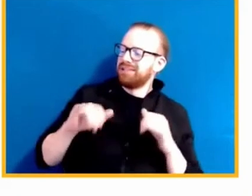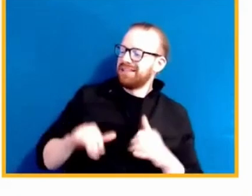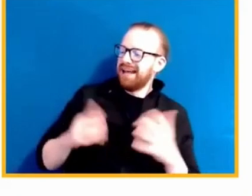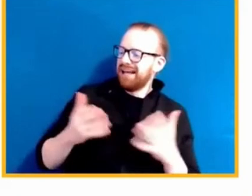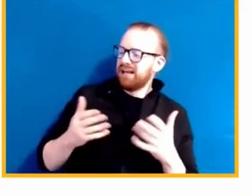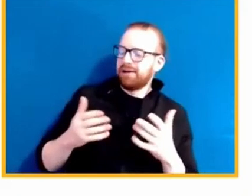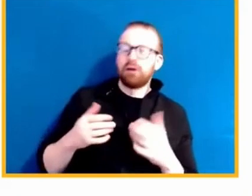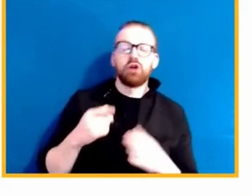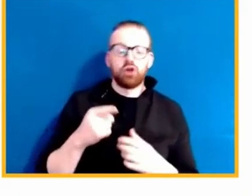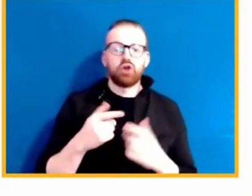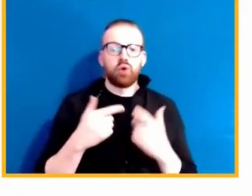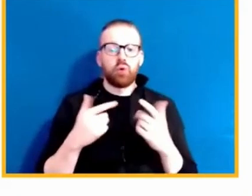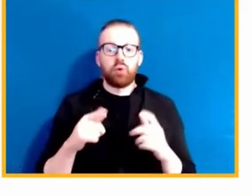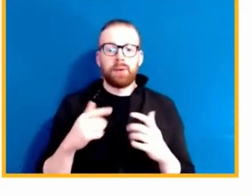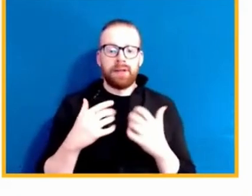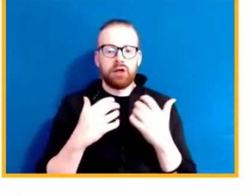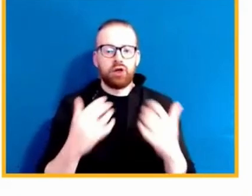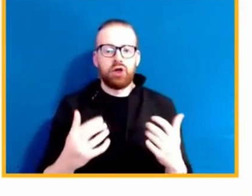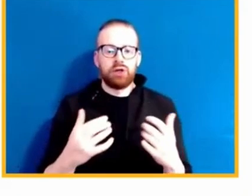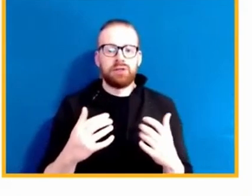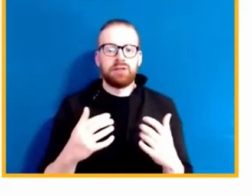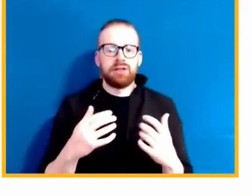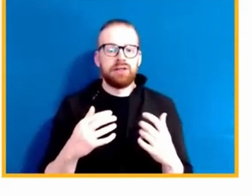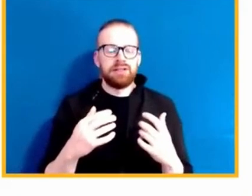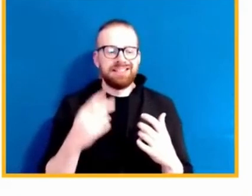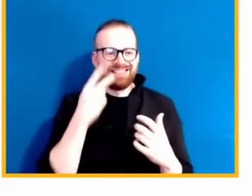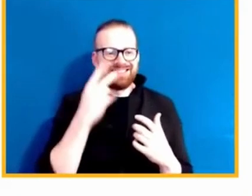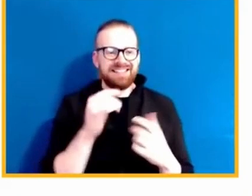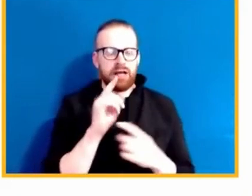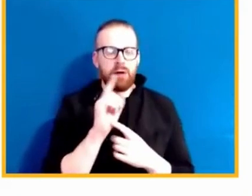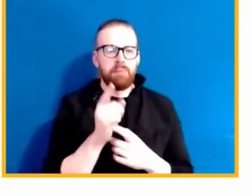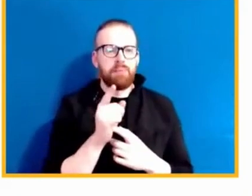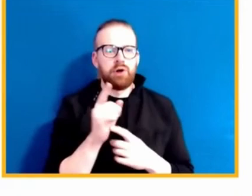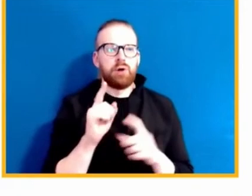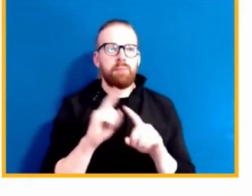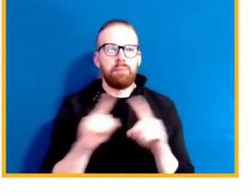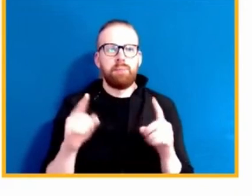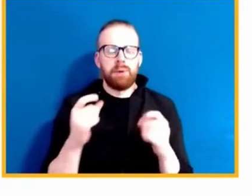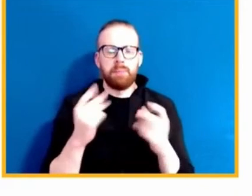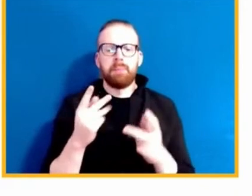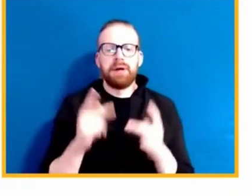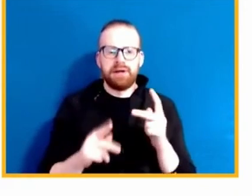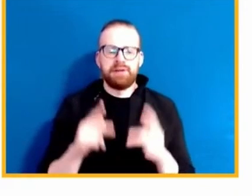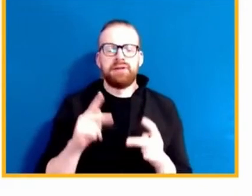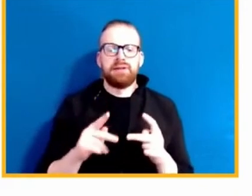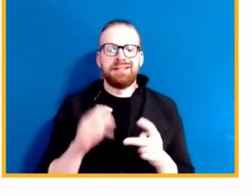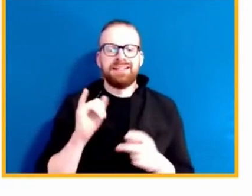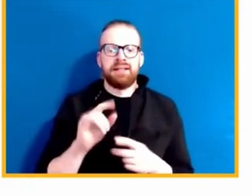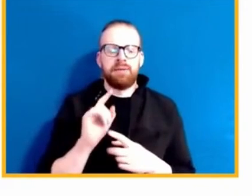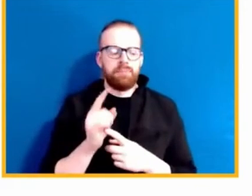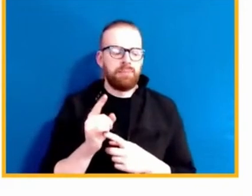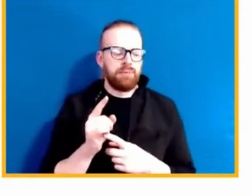So yeah, you allow the audience to take in that moment, but there is also a lot of things that can be filling in that moment